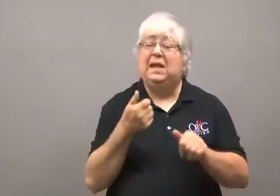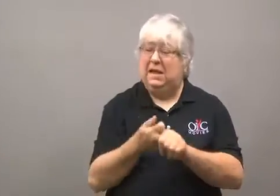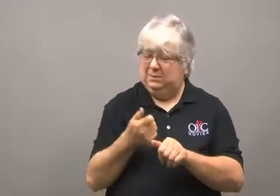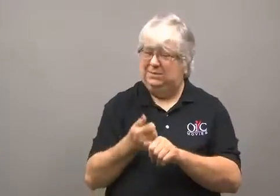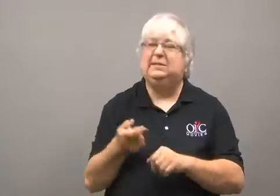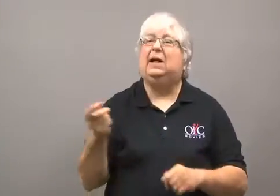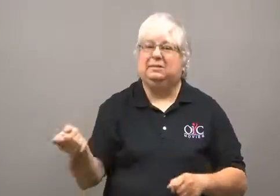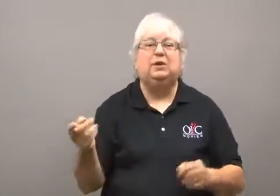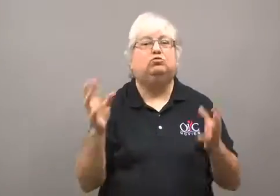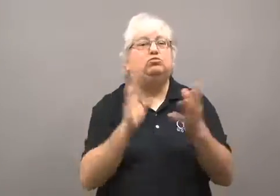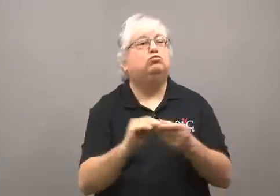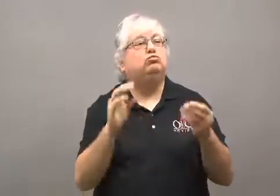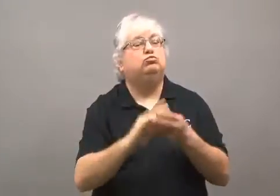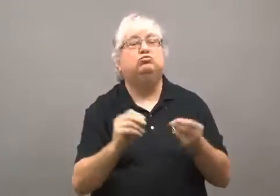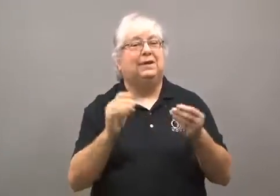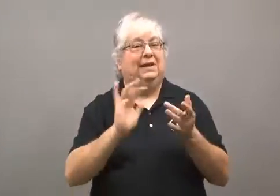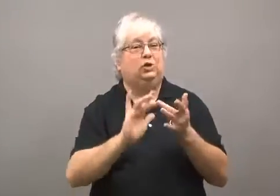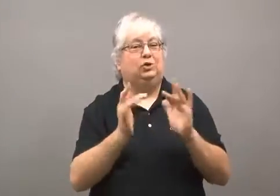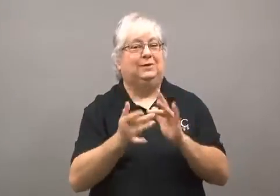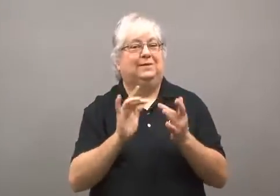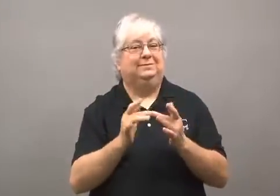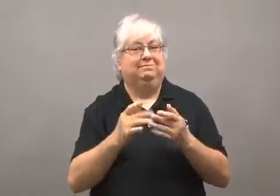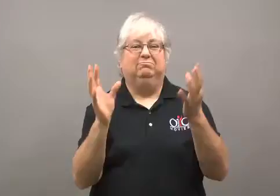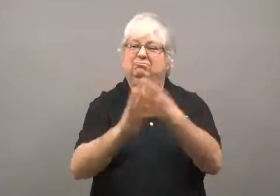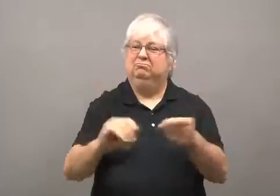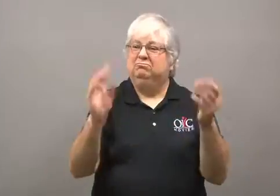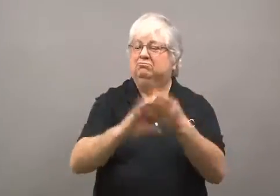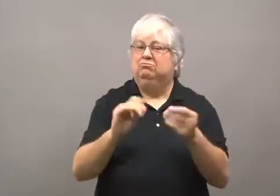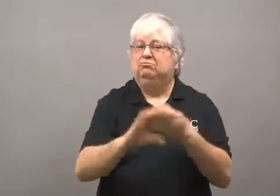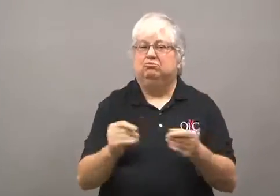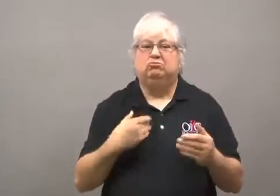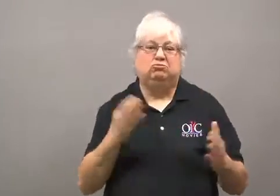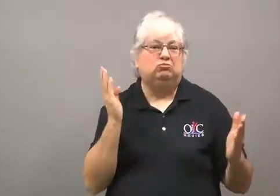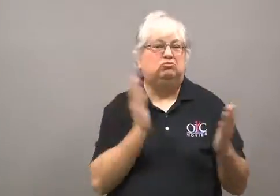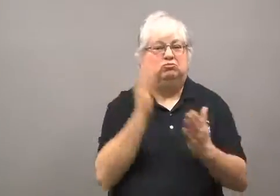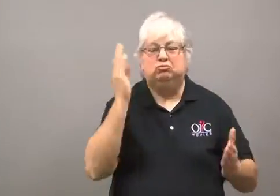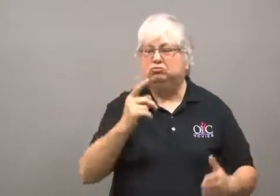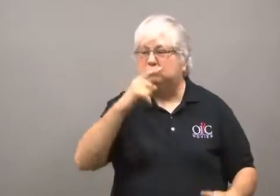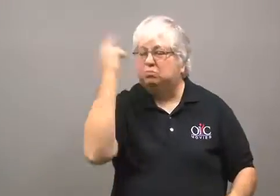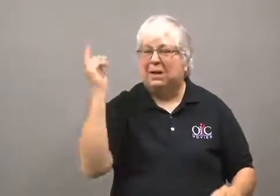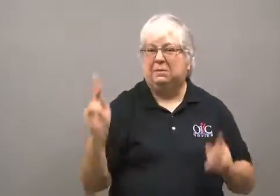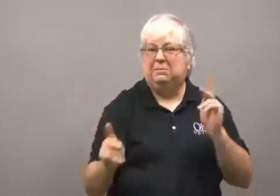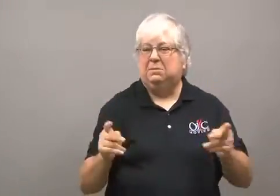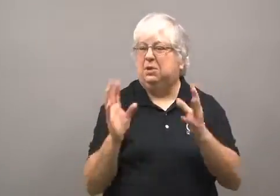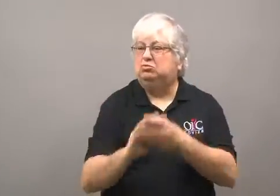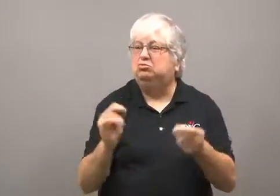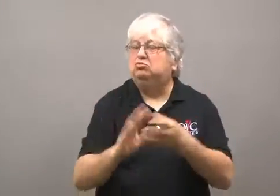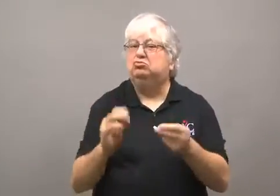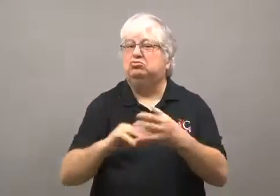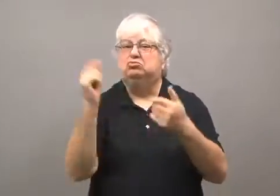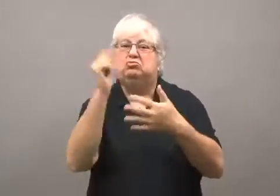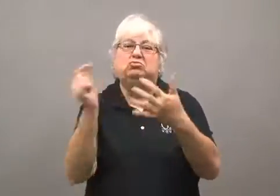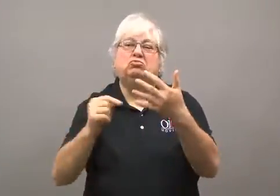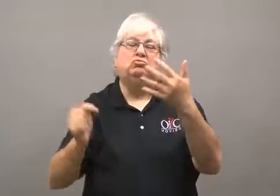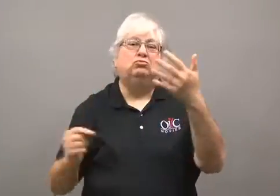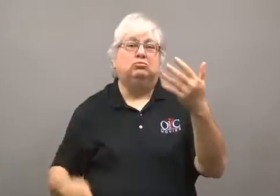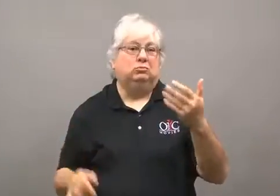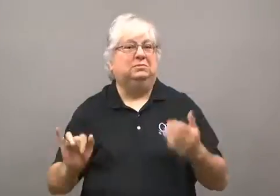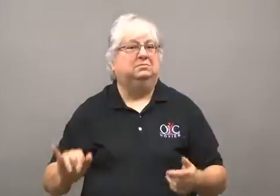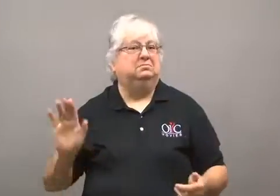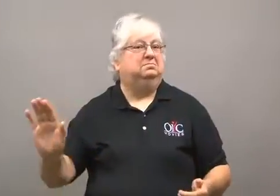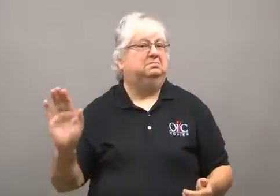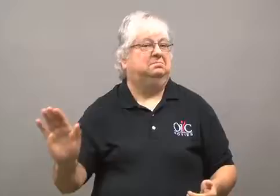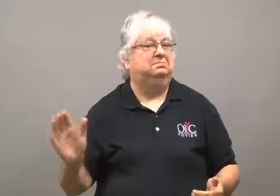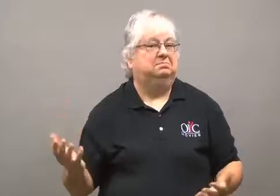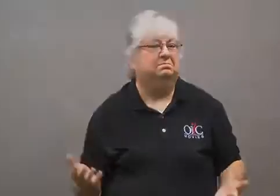He has posted his views against black people on the internet.